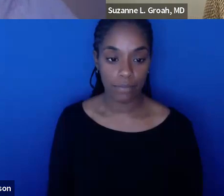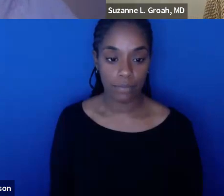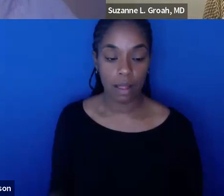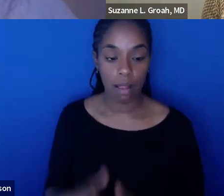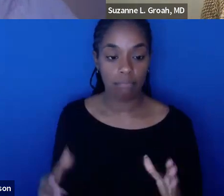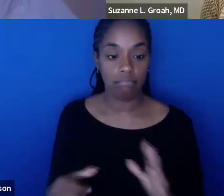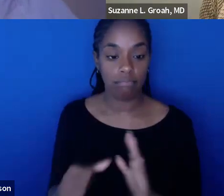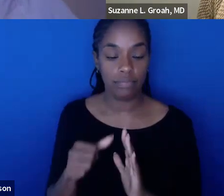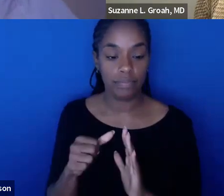about them more commonly in kids.